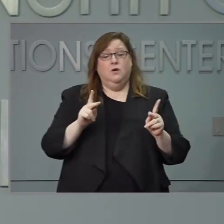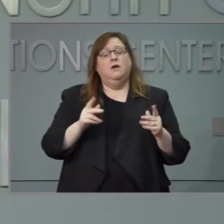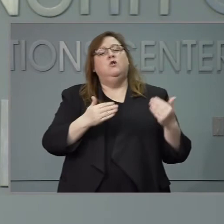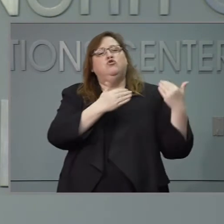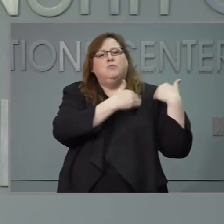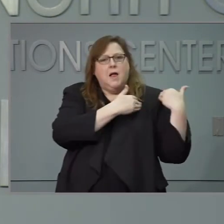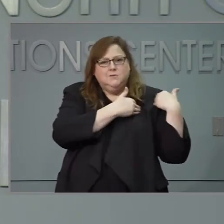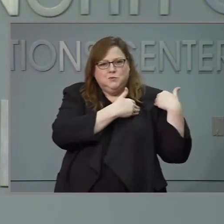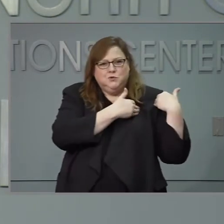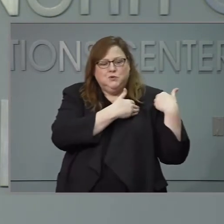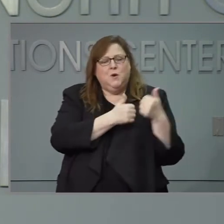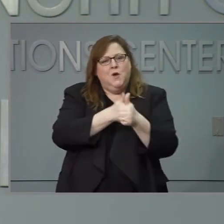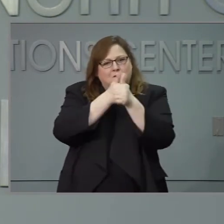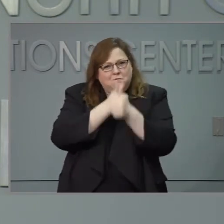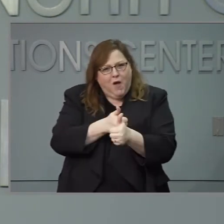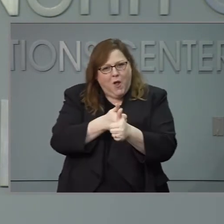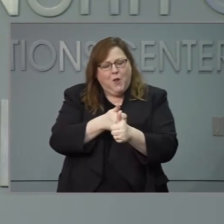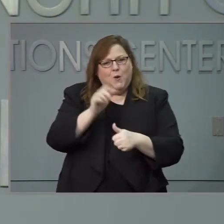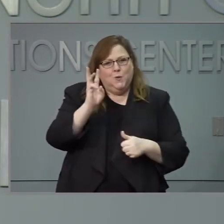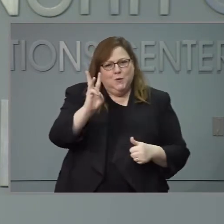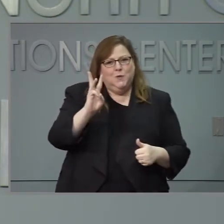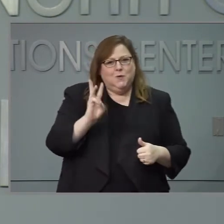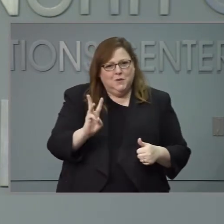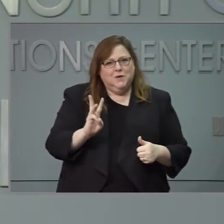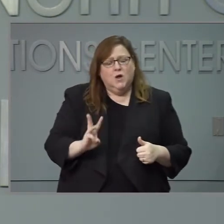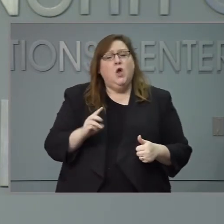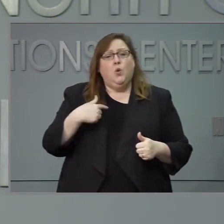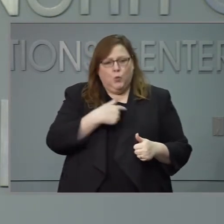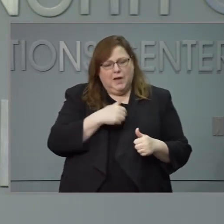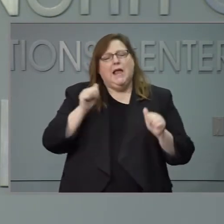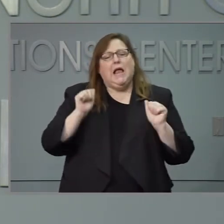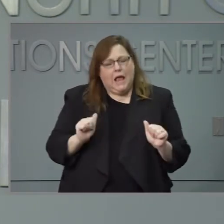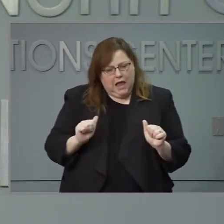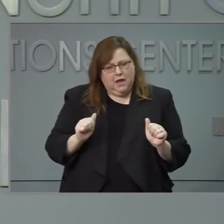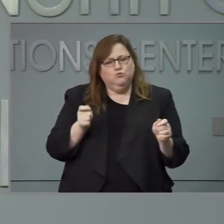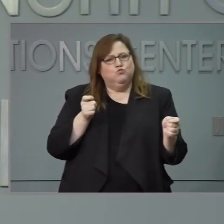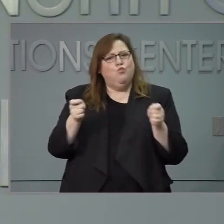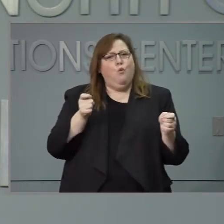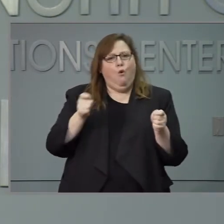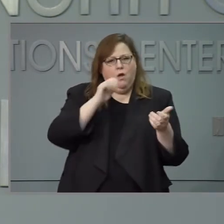SALARIOS DE LOS DOCENTES. HASTA QUE ESE AUMENTO DE APROBAR EL